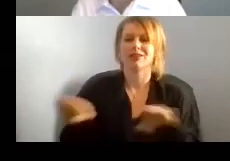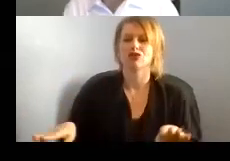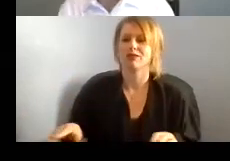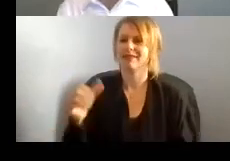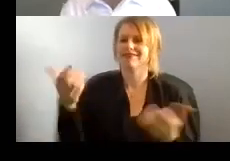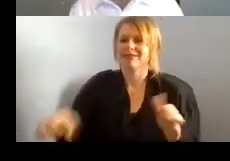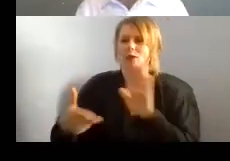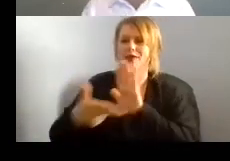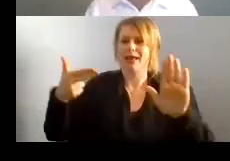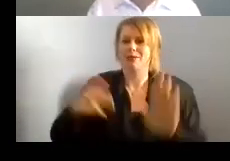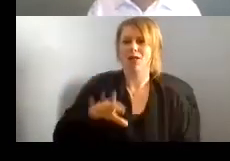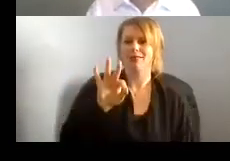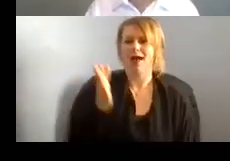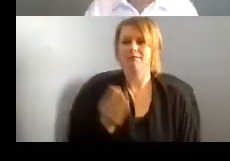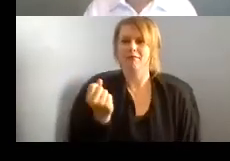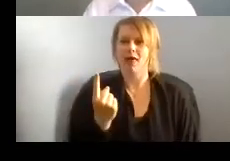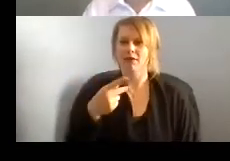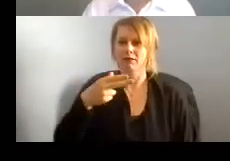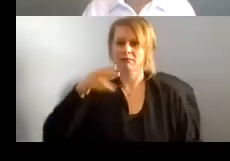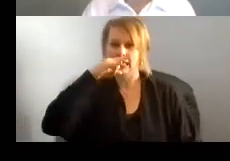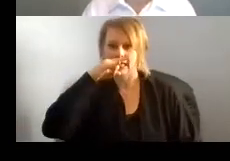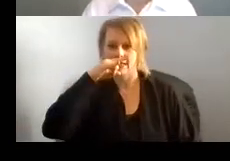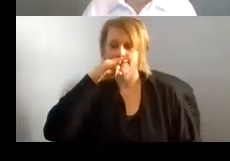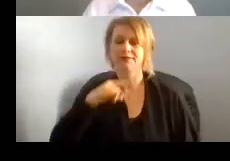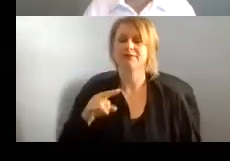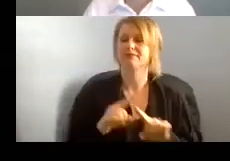So you’ll find that there are many reasons why you don’t know that a death